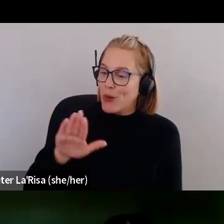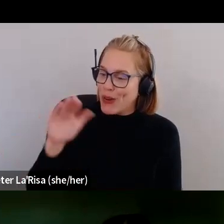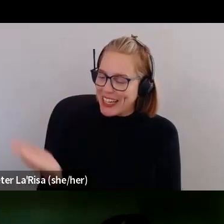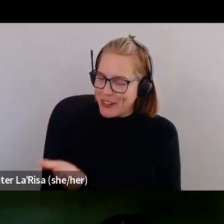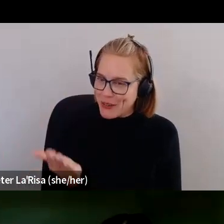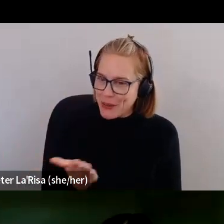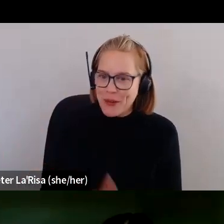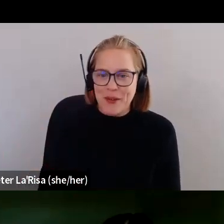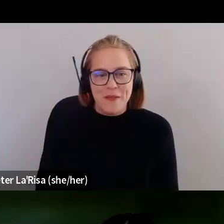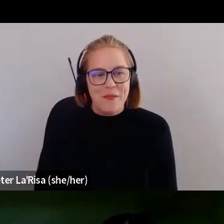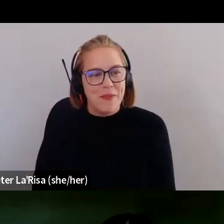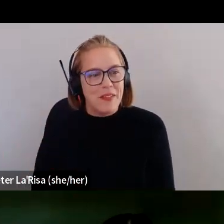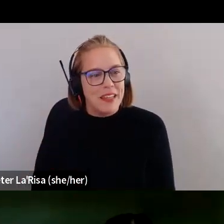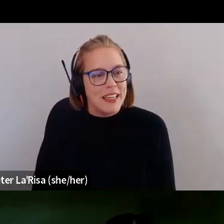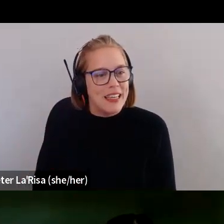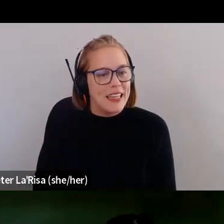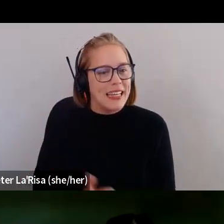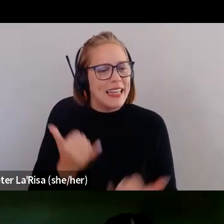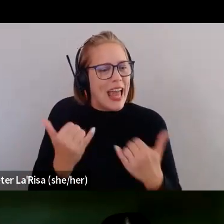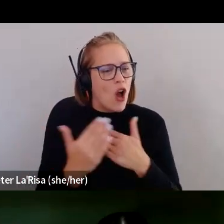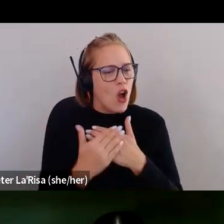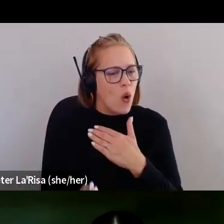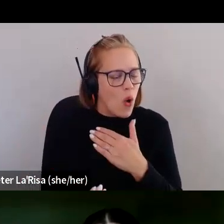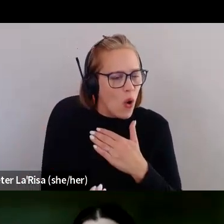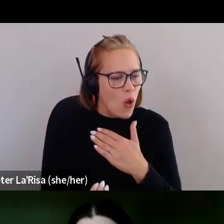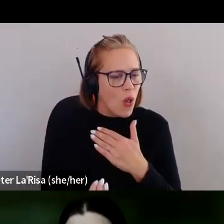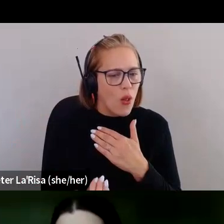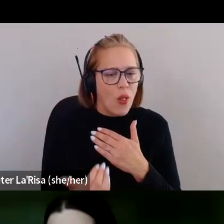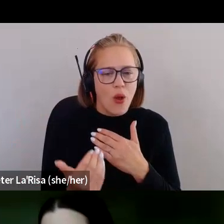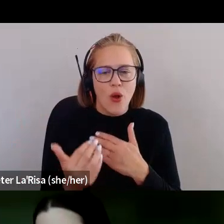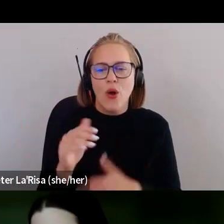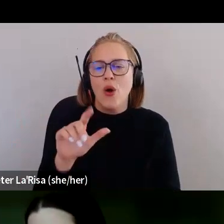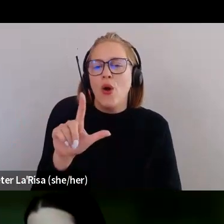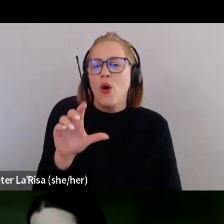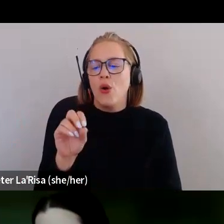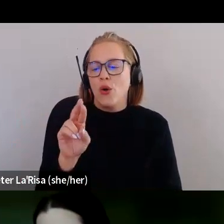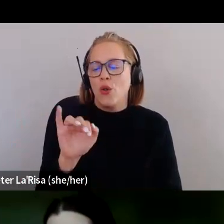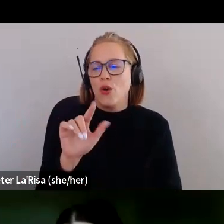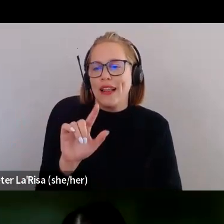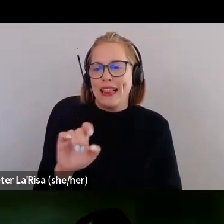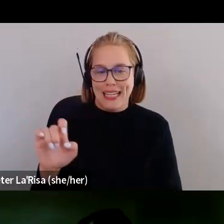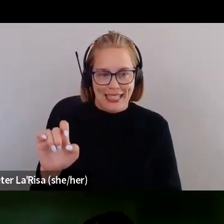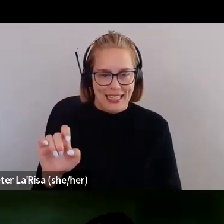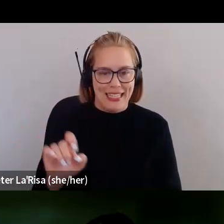Oakland. My favorite season is fall. The leaves and everything.